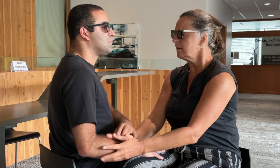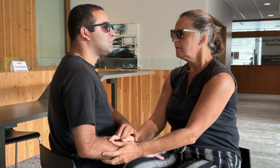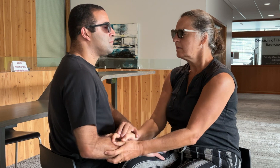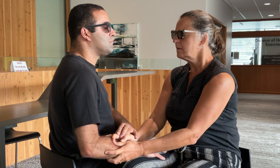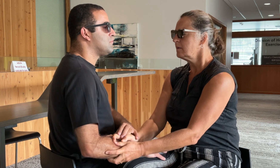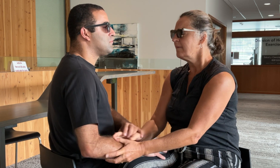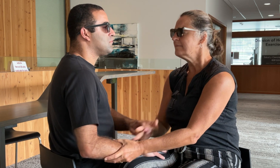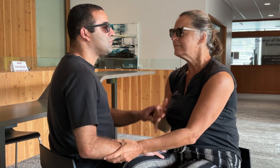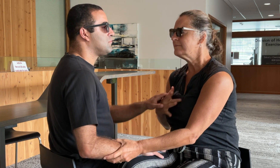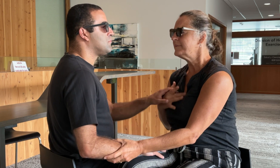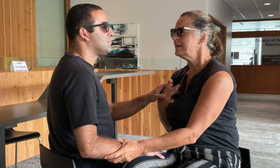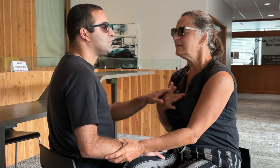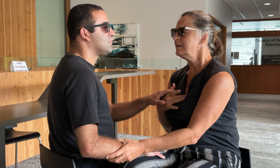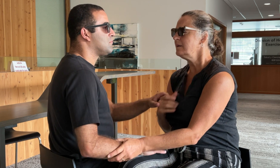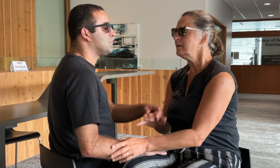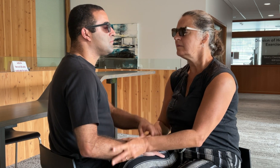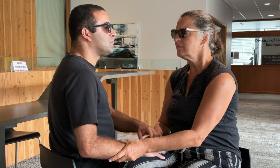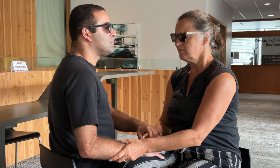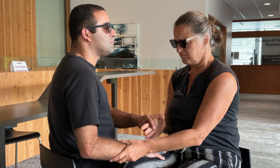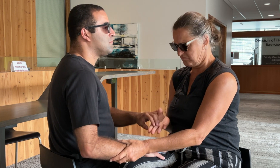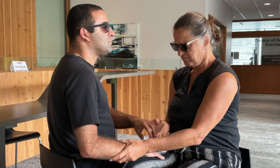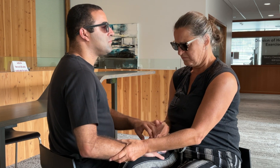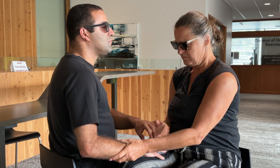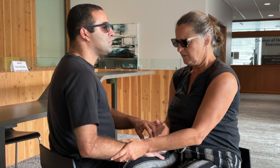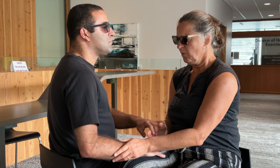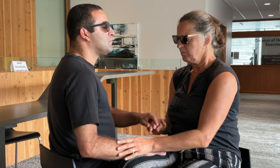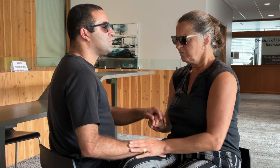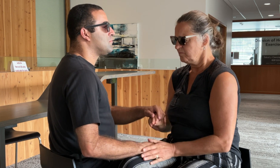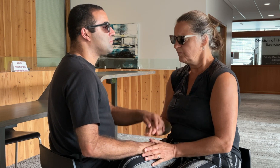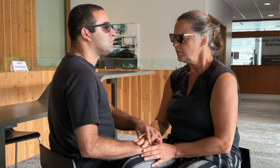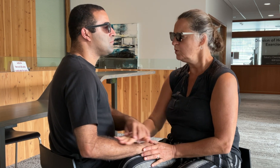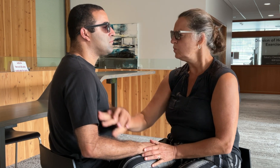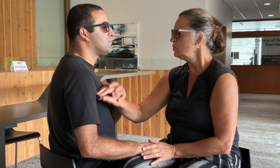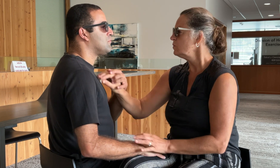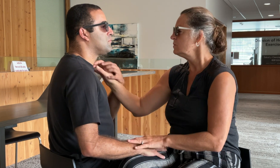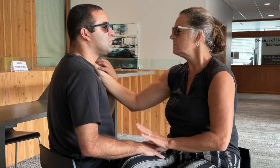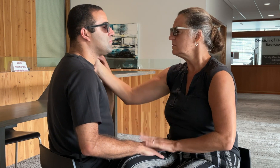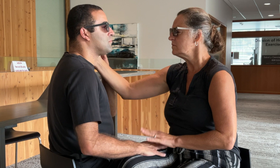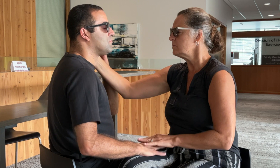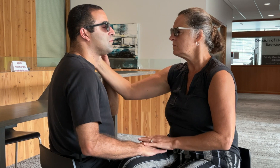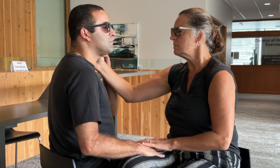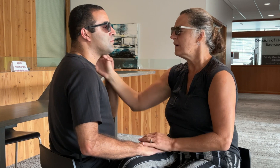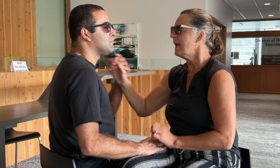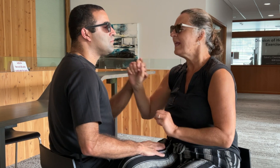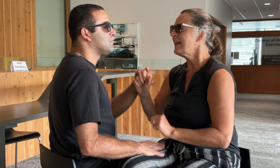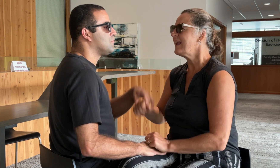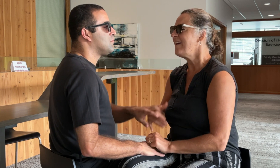The story becomes real through the use of taps, glides, touches, and manipulation of the receiver's body,